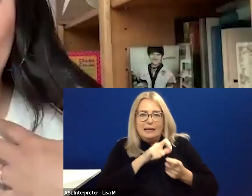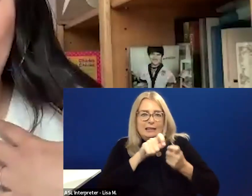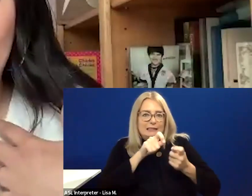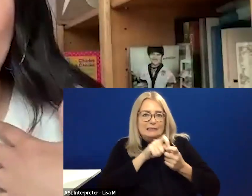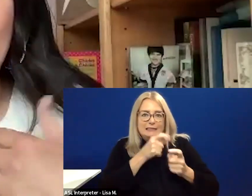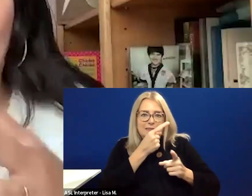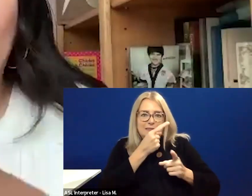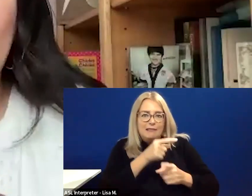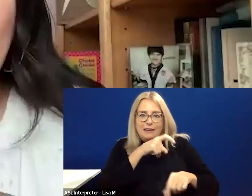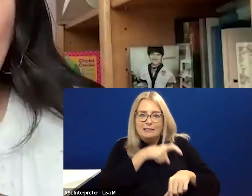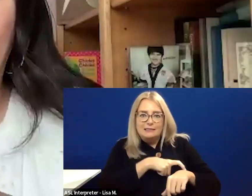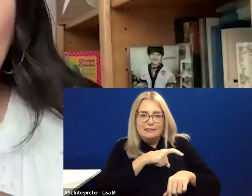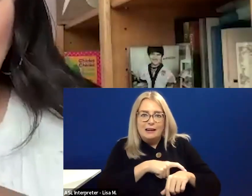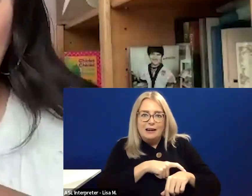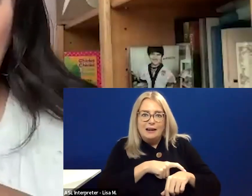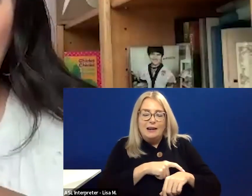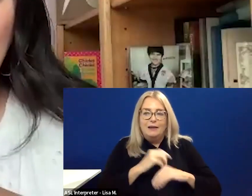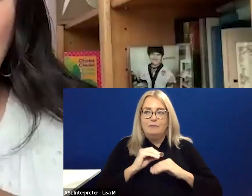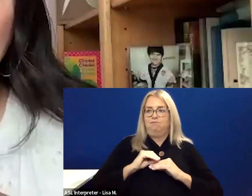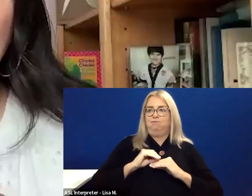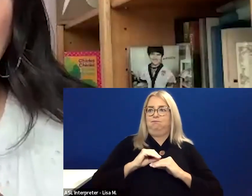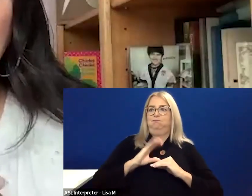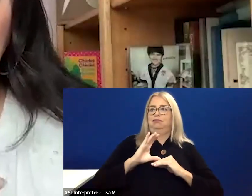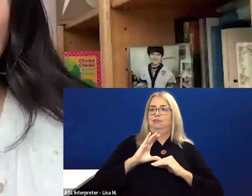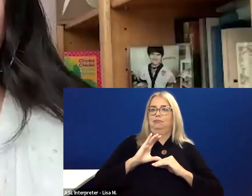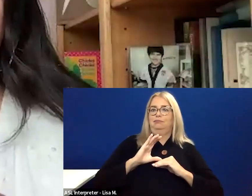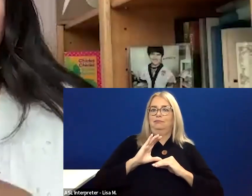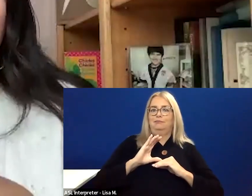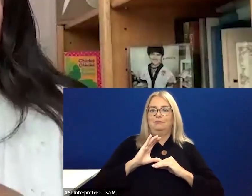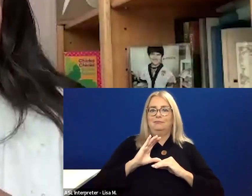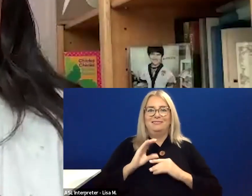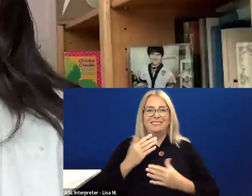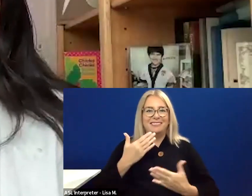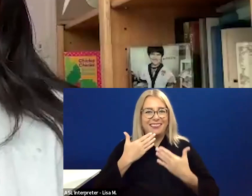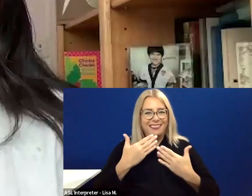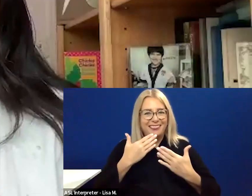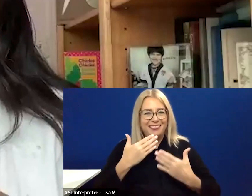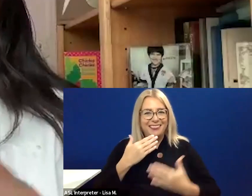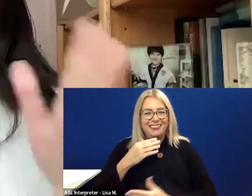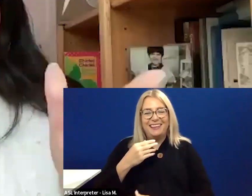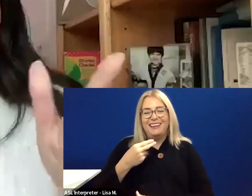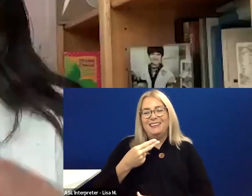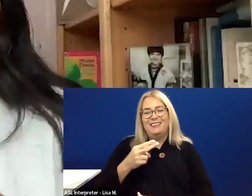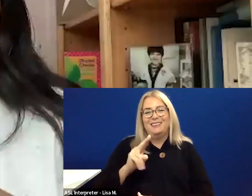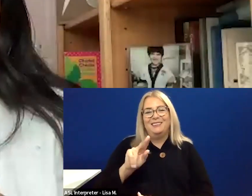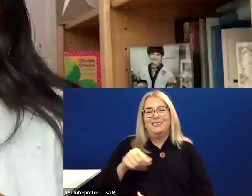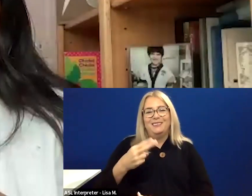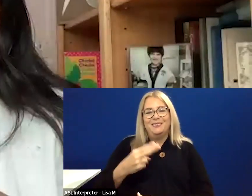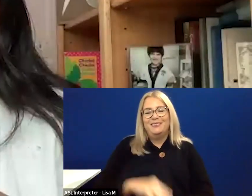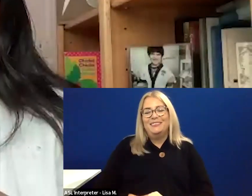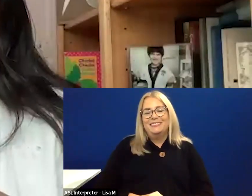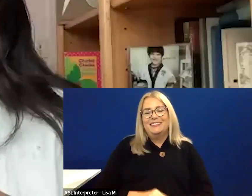gave me uh to hear that from him so thank you Hugh I'm thrilled to be on on this uh call with